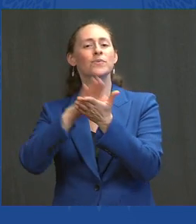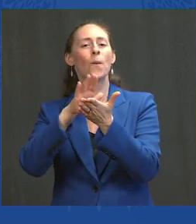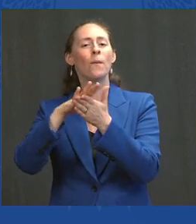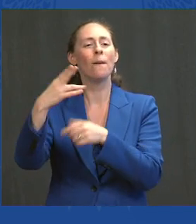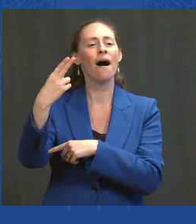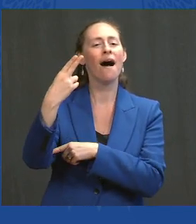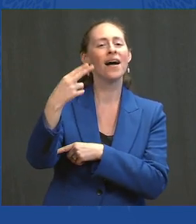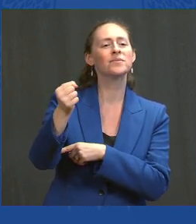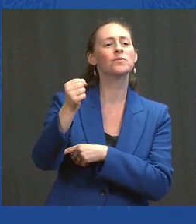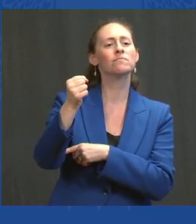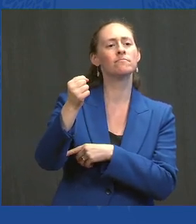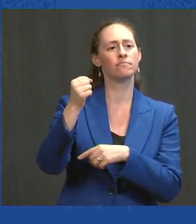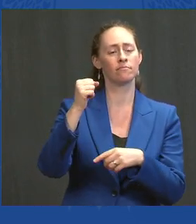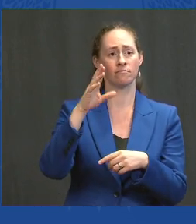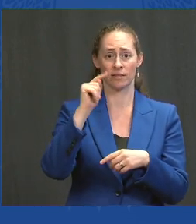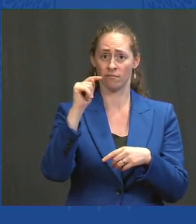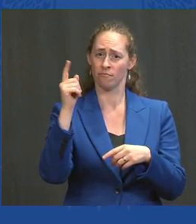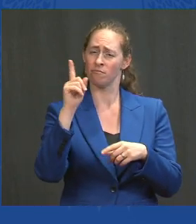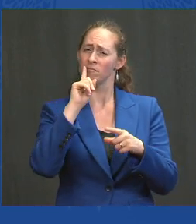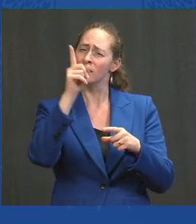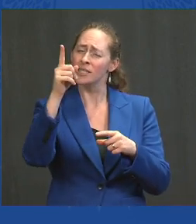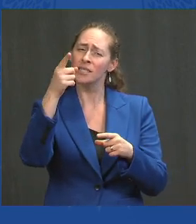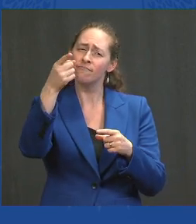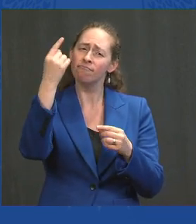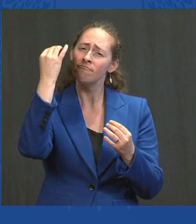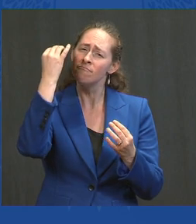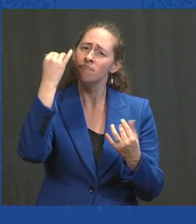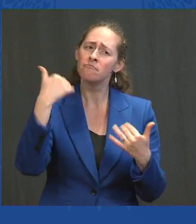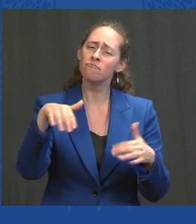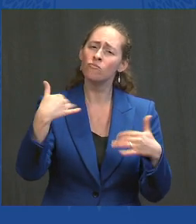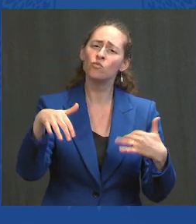but we've never, ever, ever walked away from it.